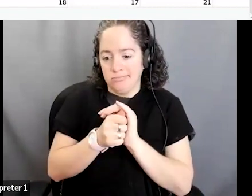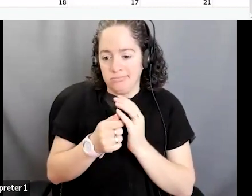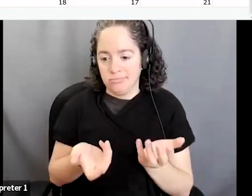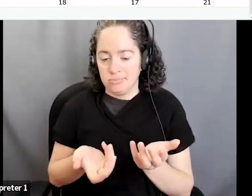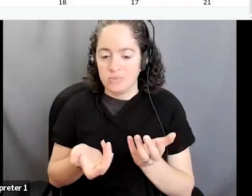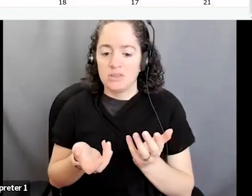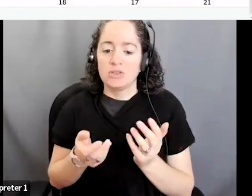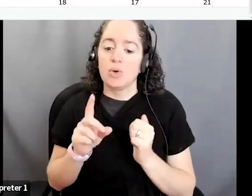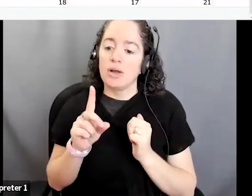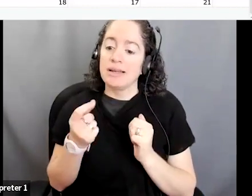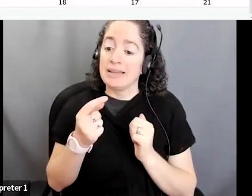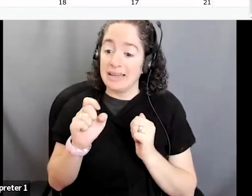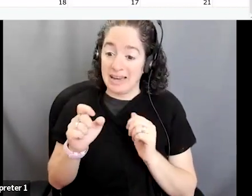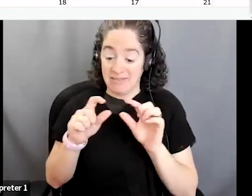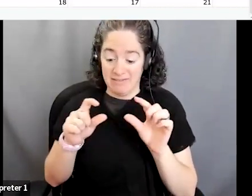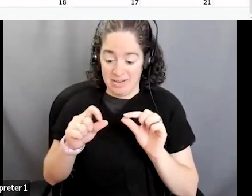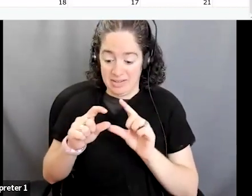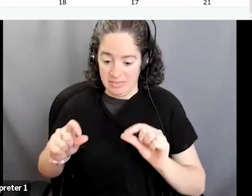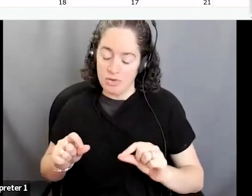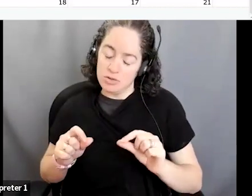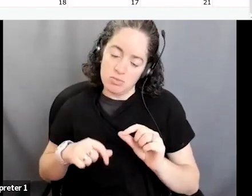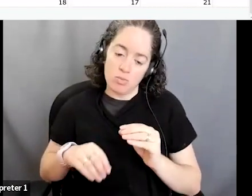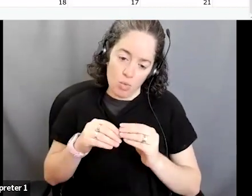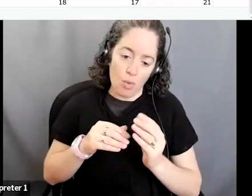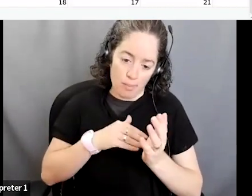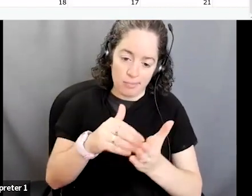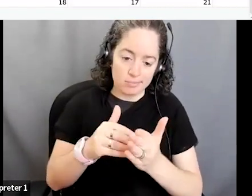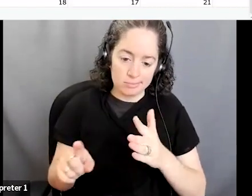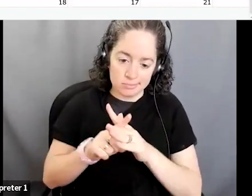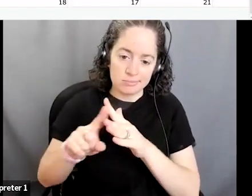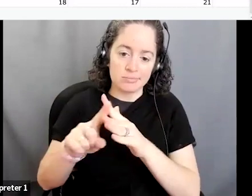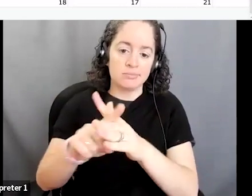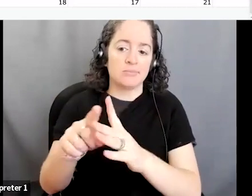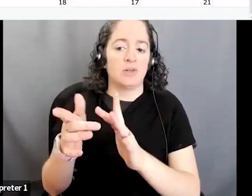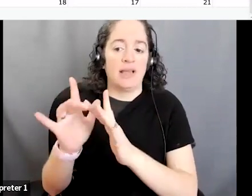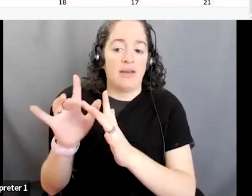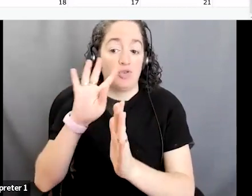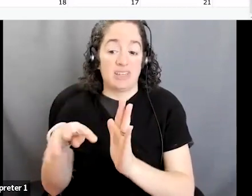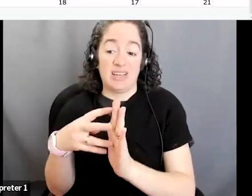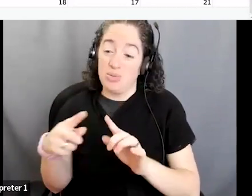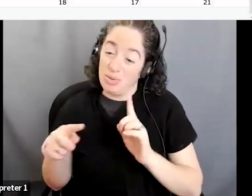significantly more popular with scheduling forms online, there's still a lot of contact forms that don't have them.